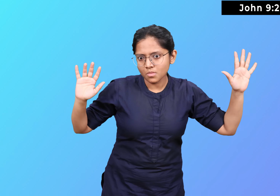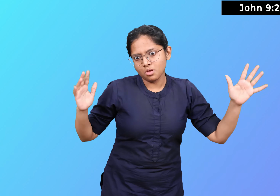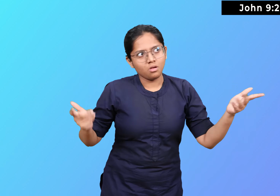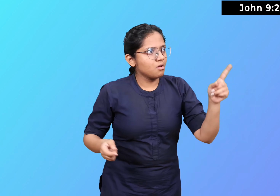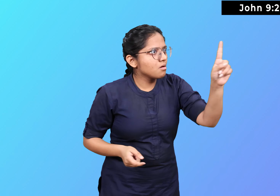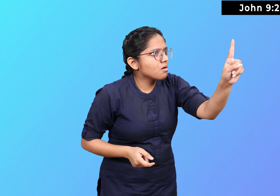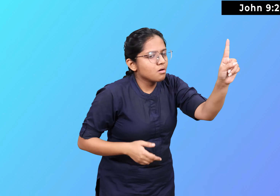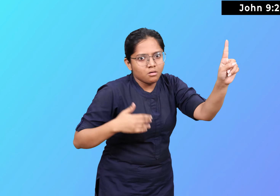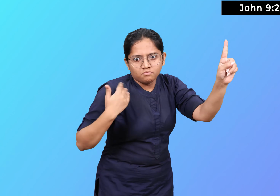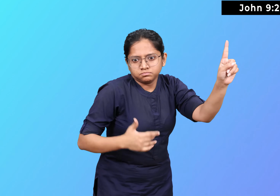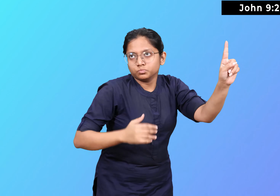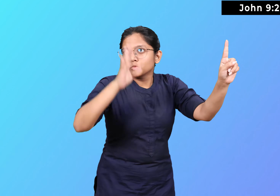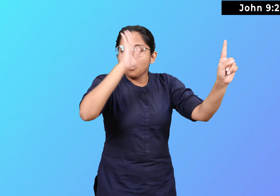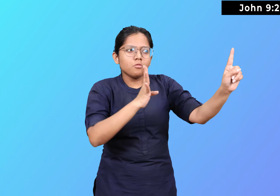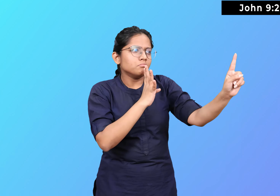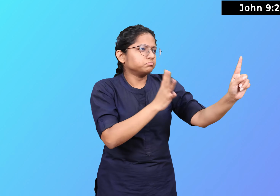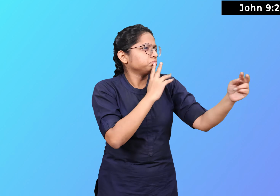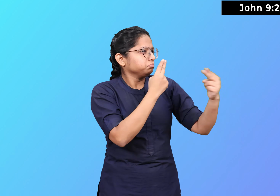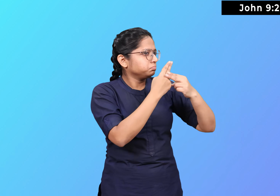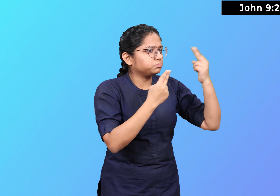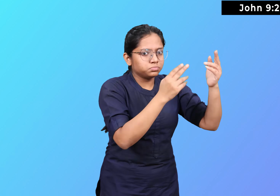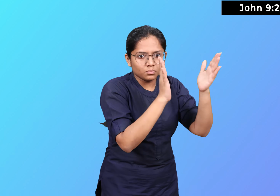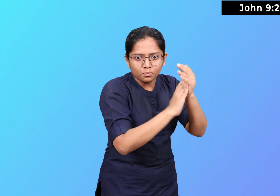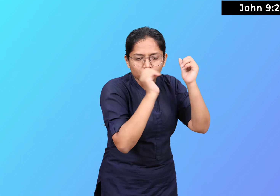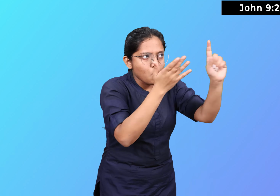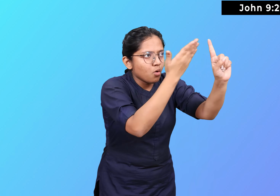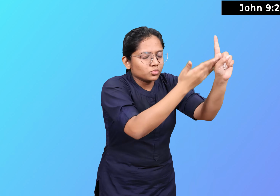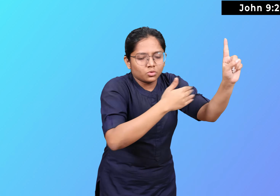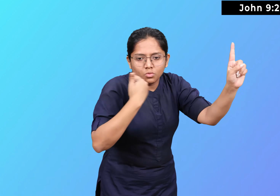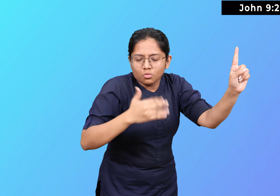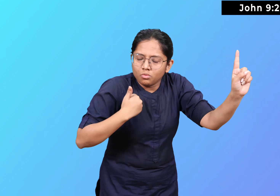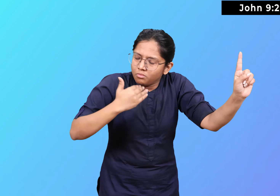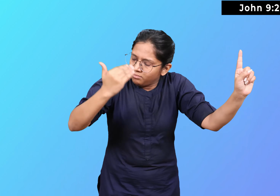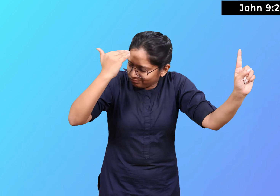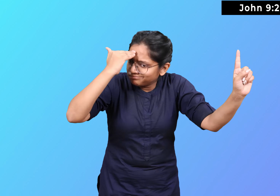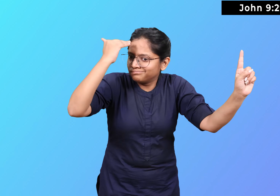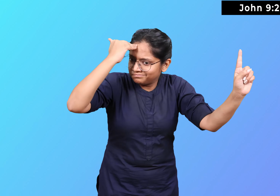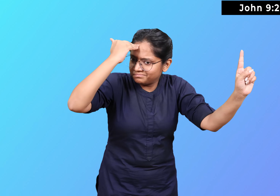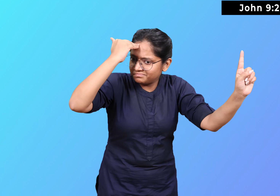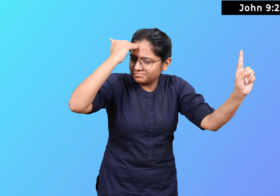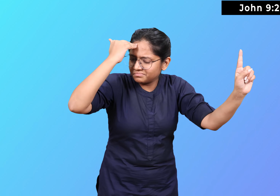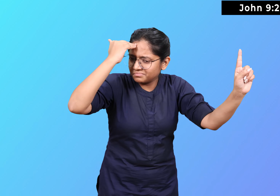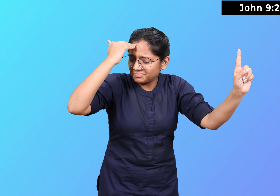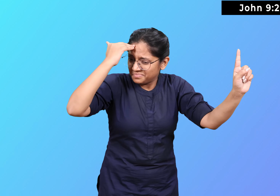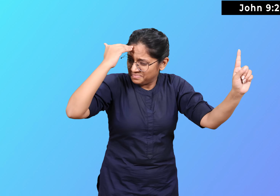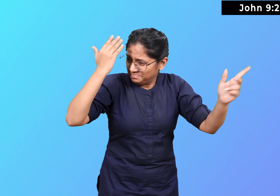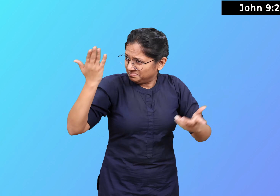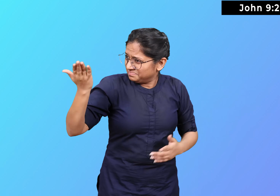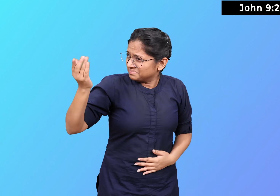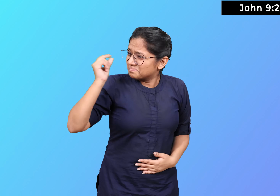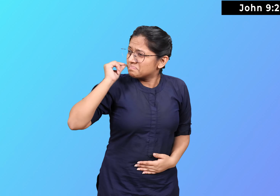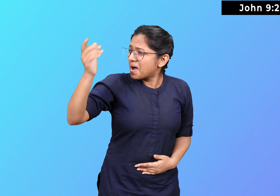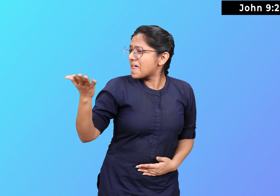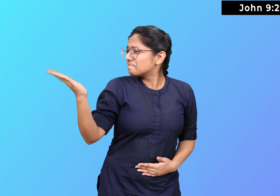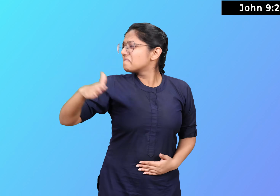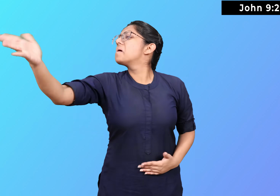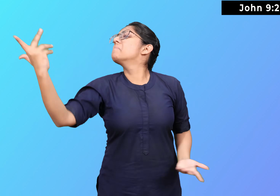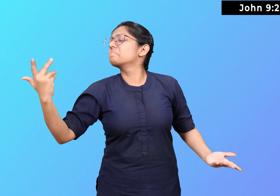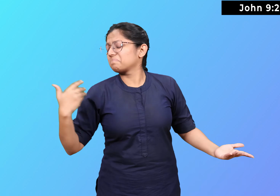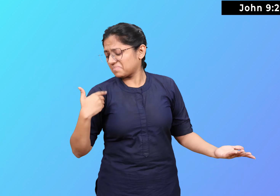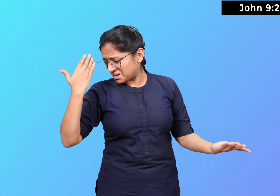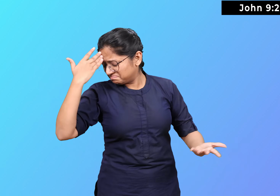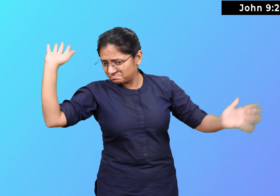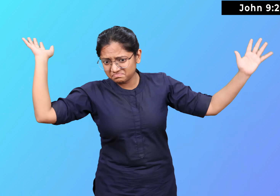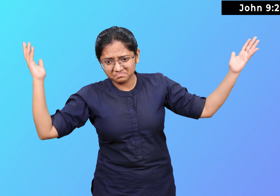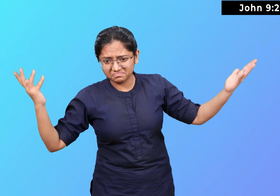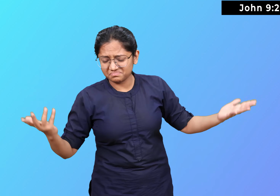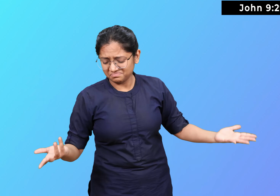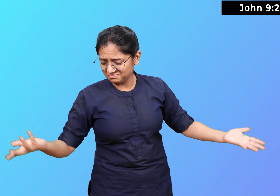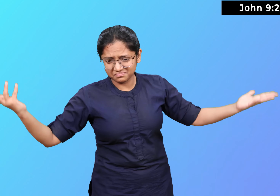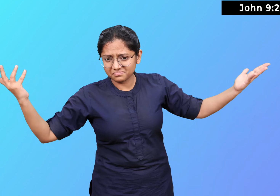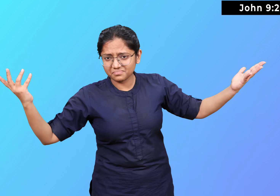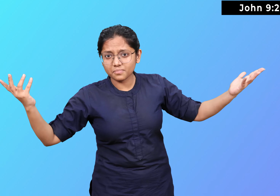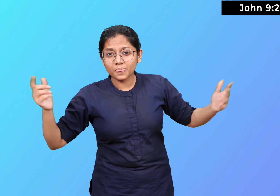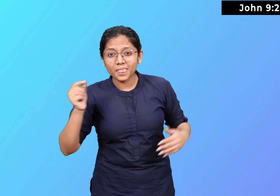We know that God spoke to Moses. But we don’t even know where this man comes from!”